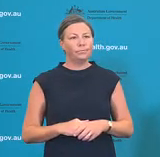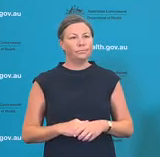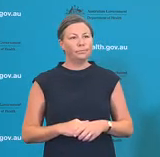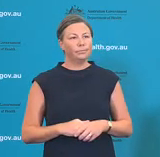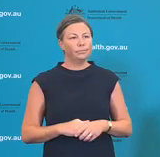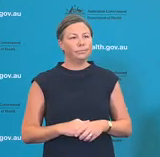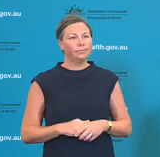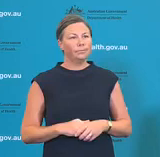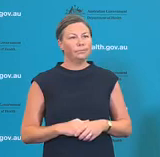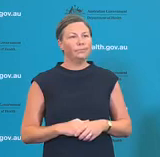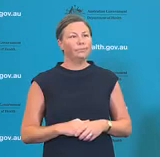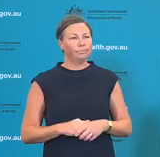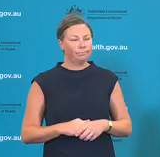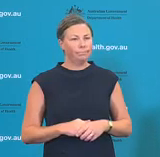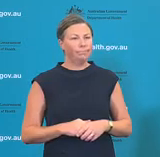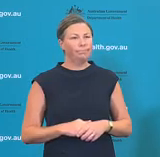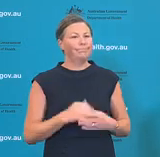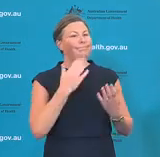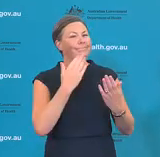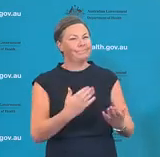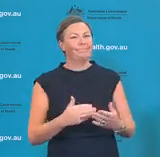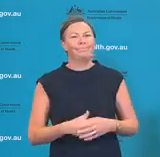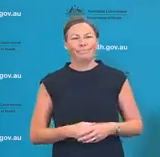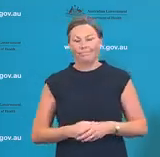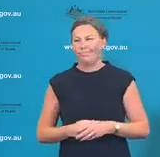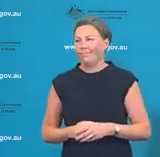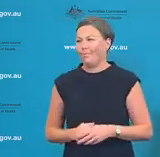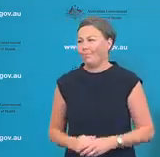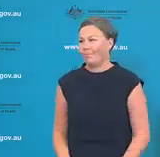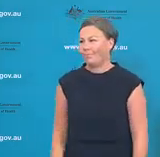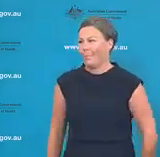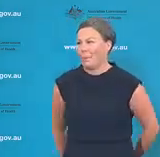Okay, thank you very much.